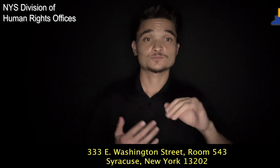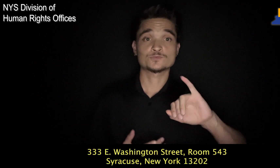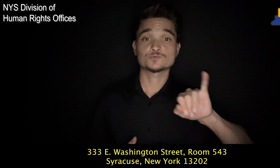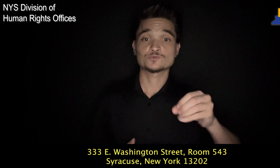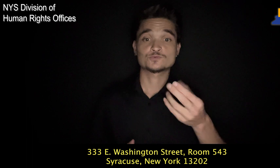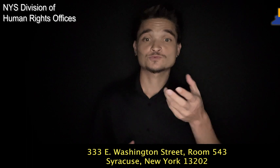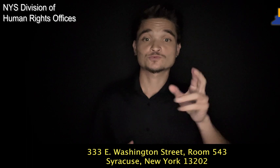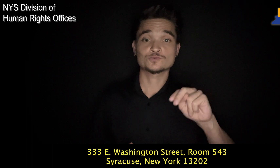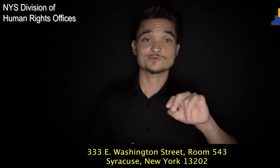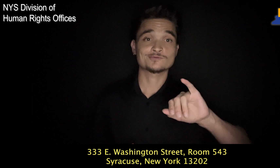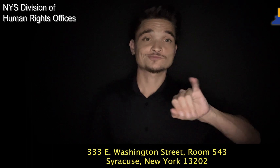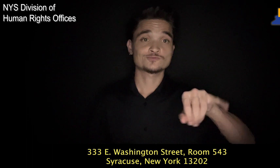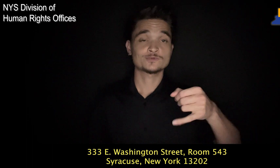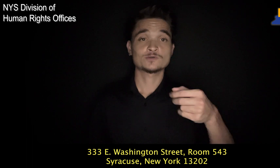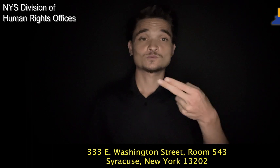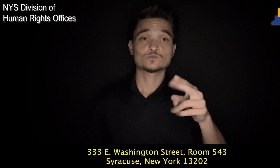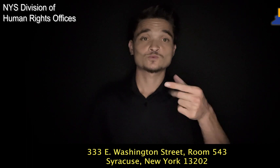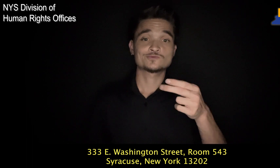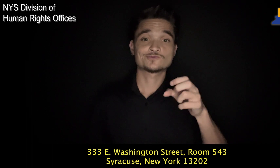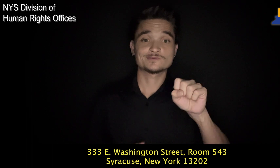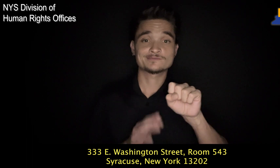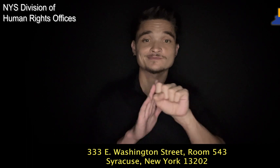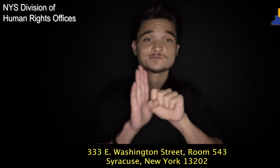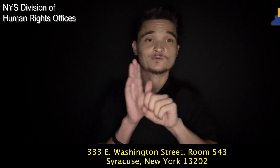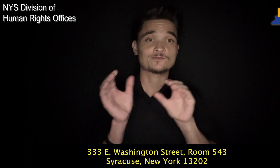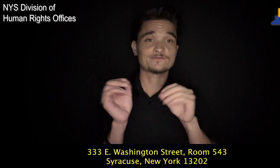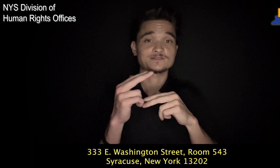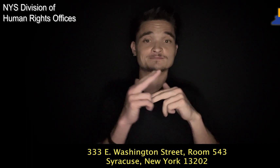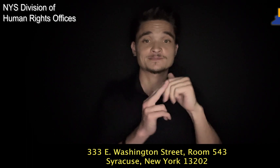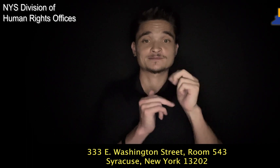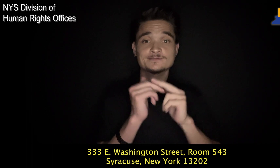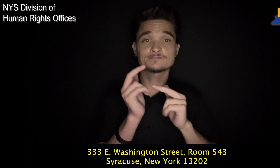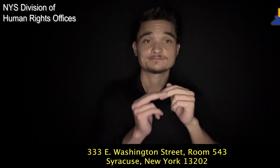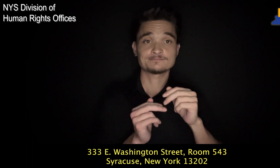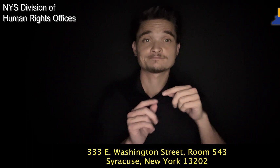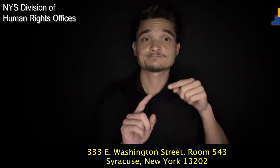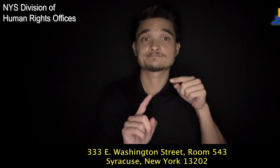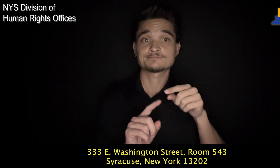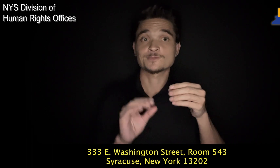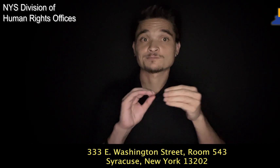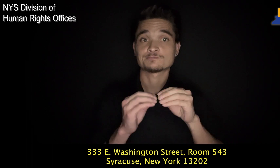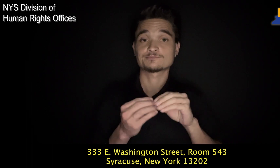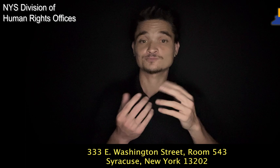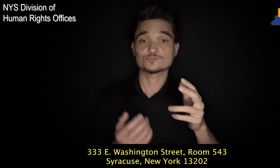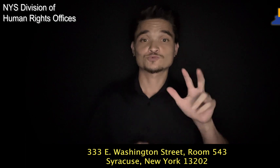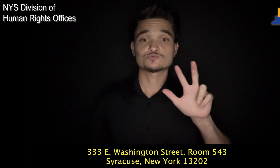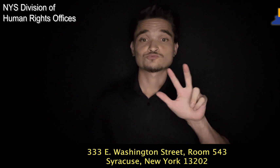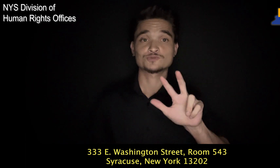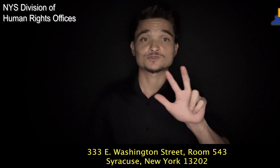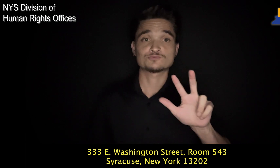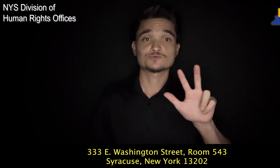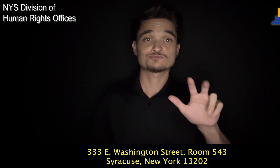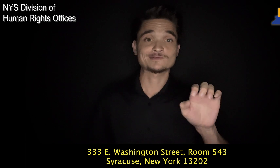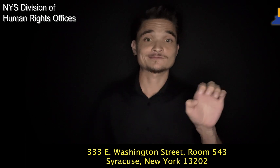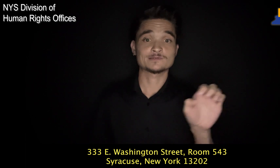333 E. Washington Street, Room 543 Syracuse, New York 13202